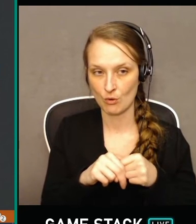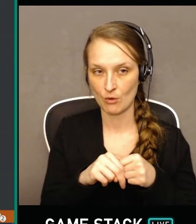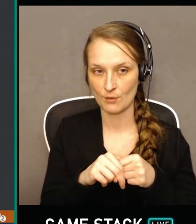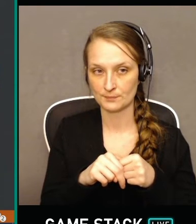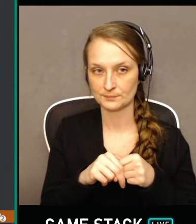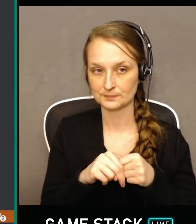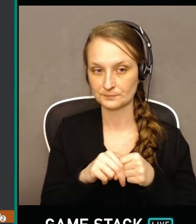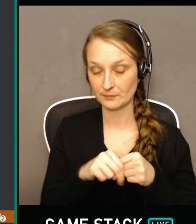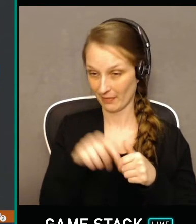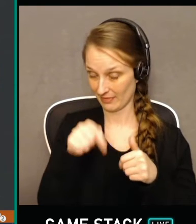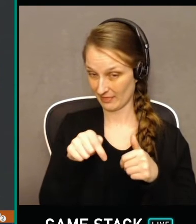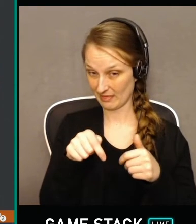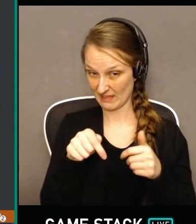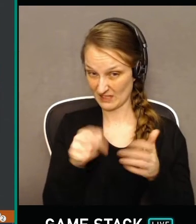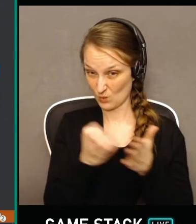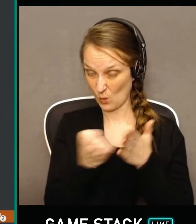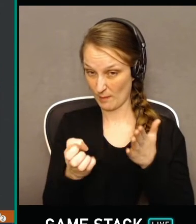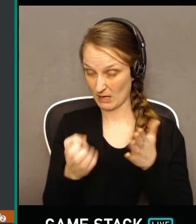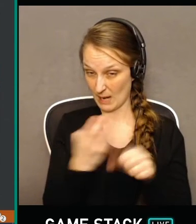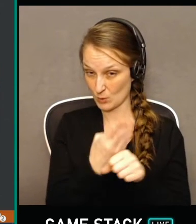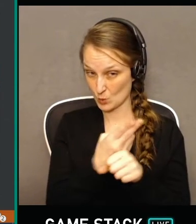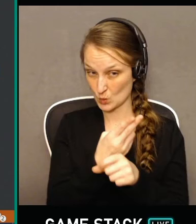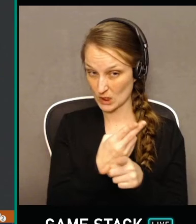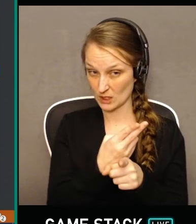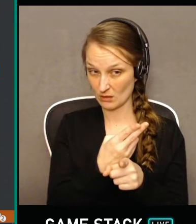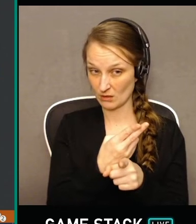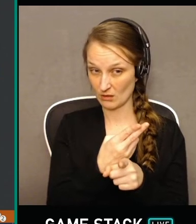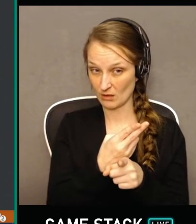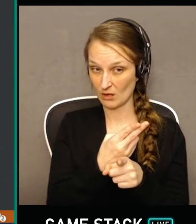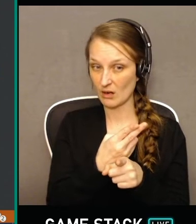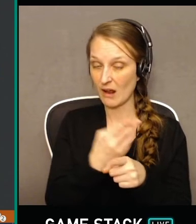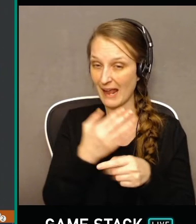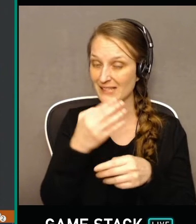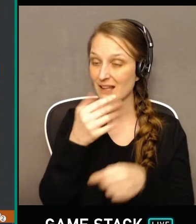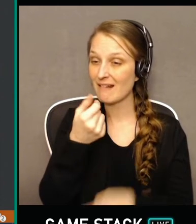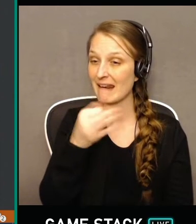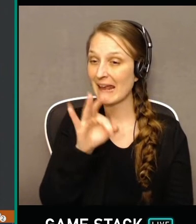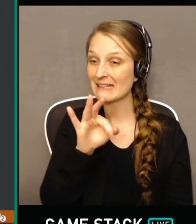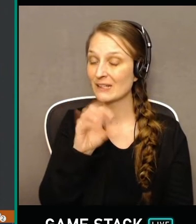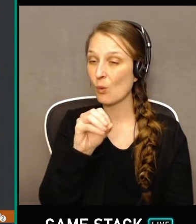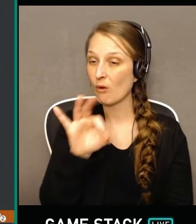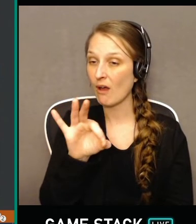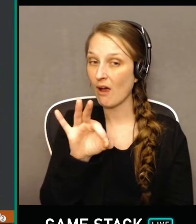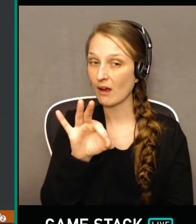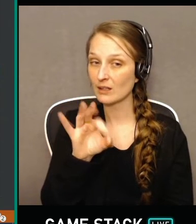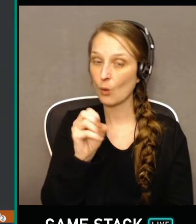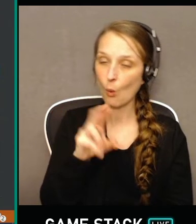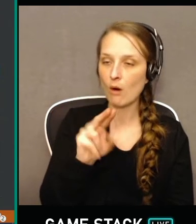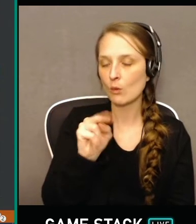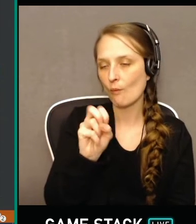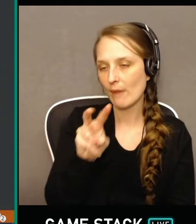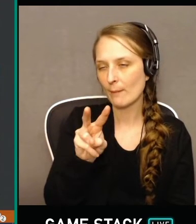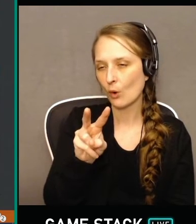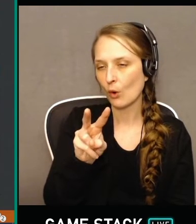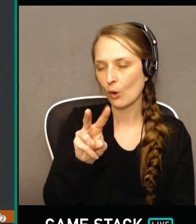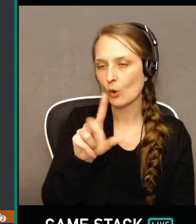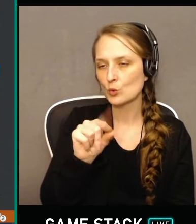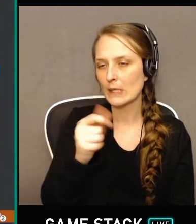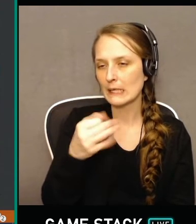this machine that I'm running this sample on is running on Windows Version 1909 or the November 2019 update, which is an earlier OS.